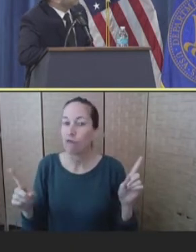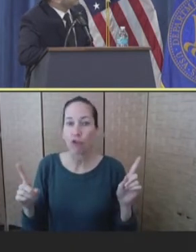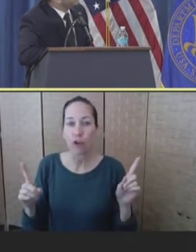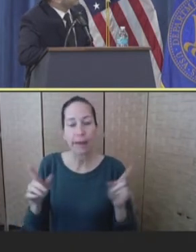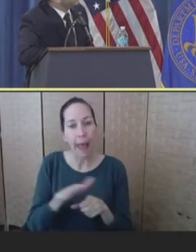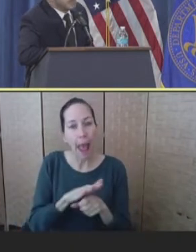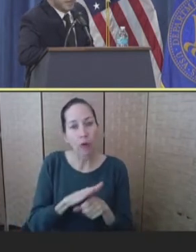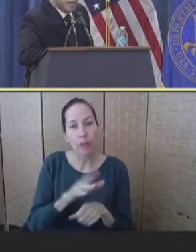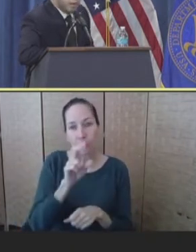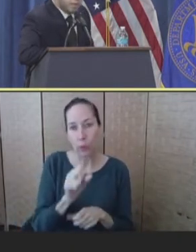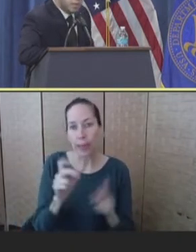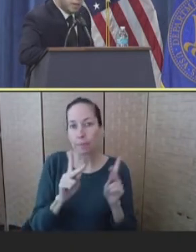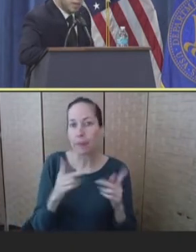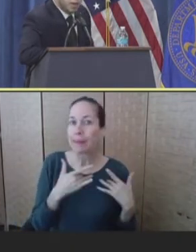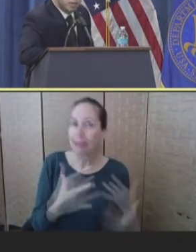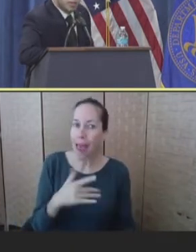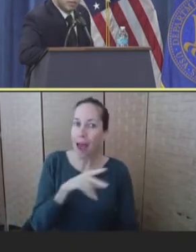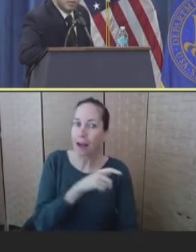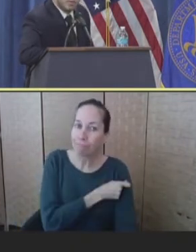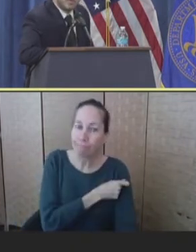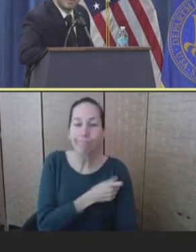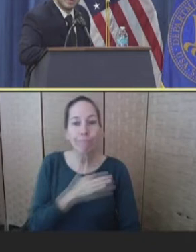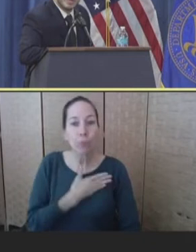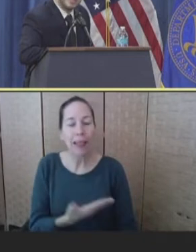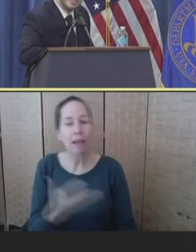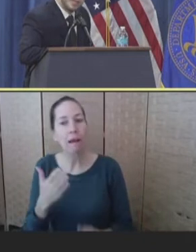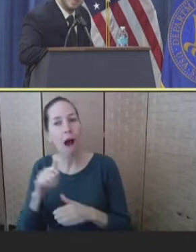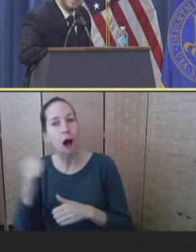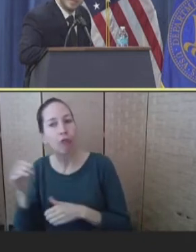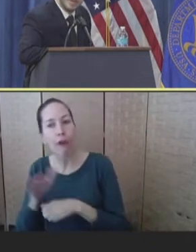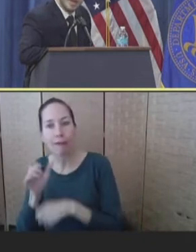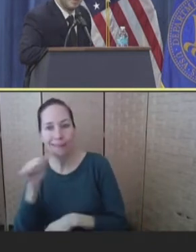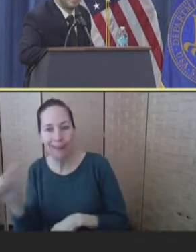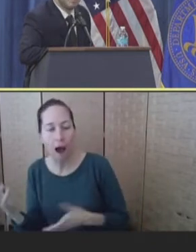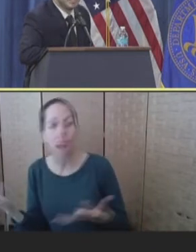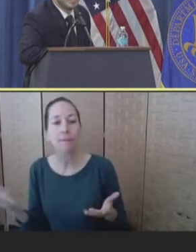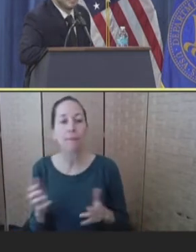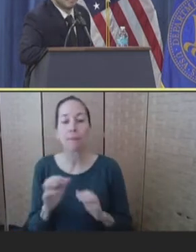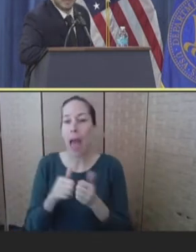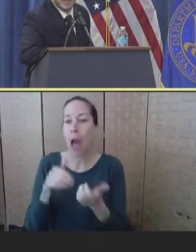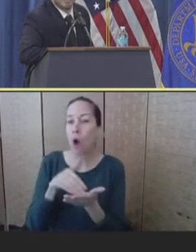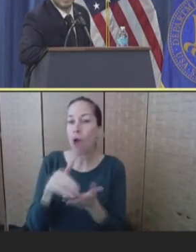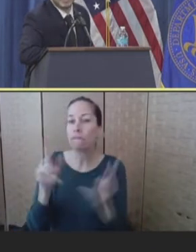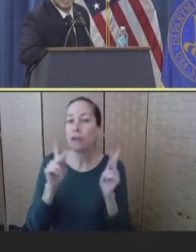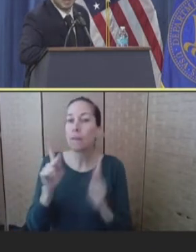The things like how often they saw the doctor or -- and how many routine annual examinations